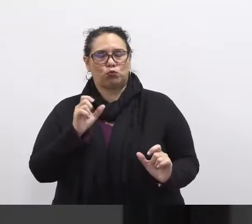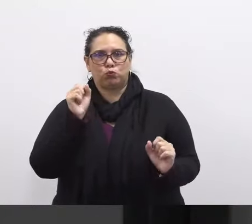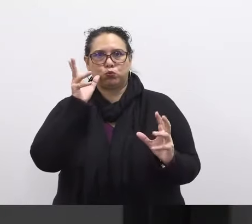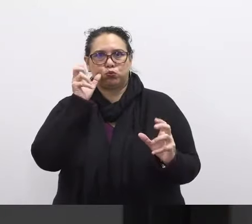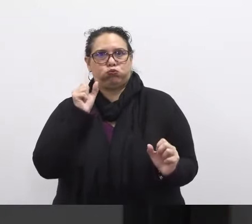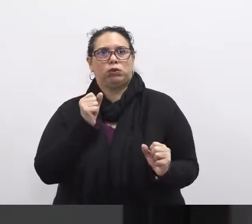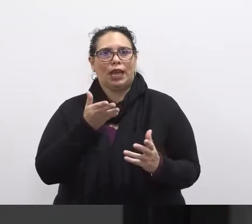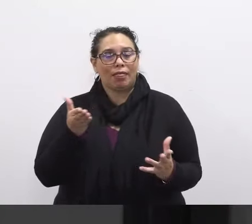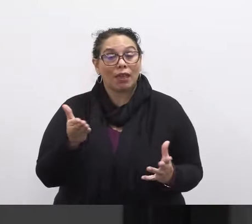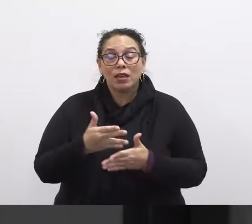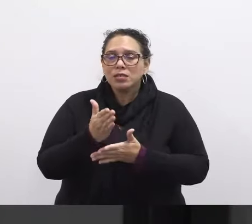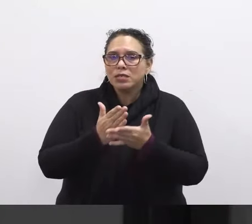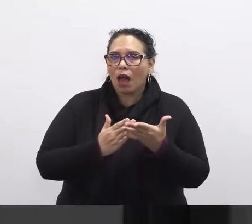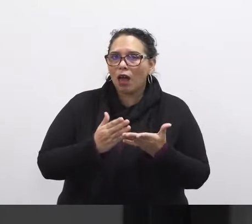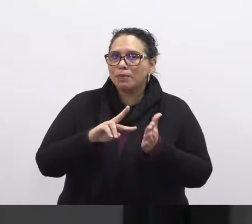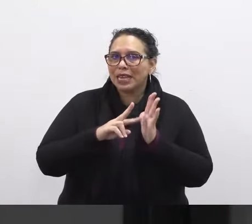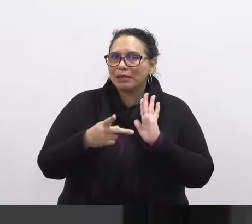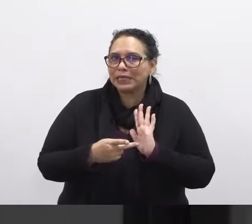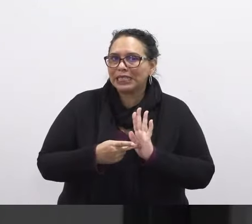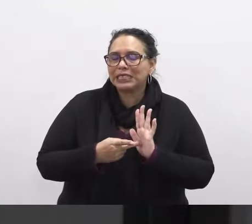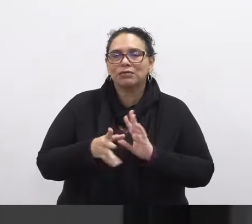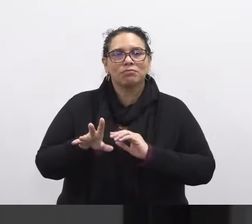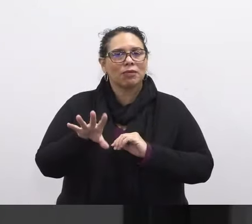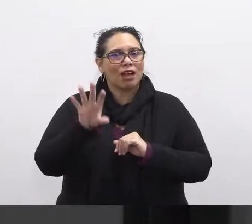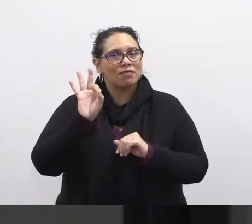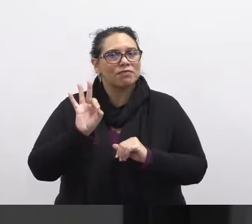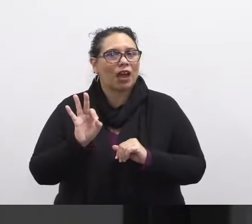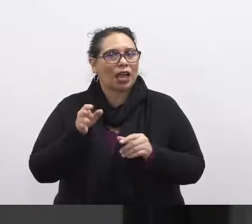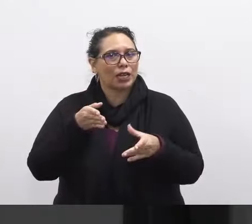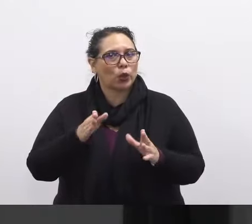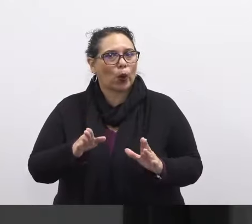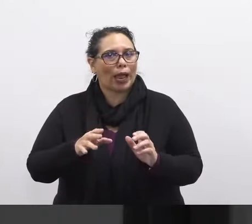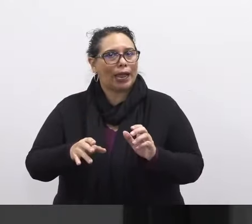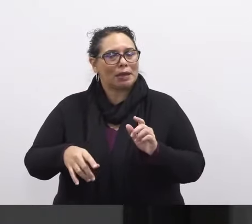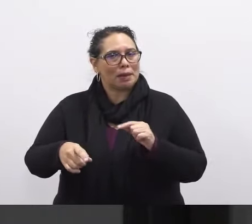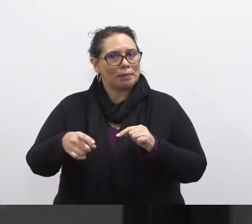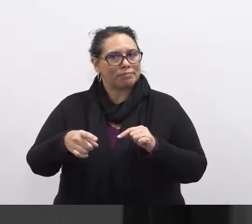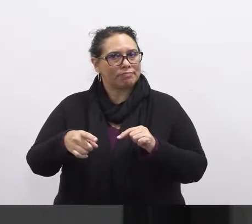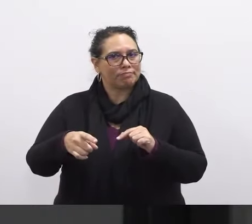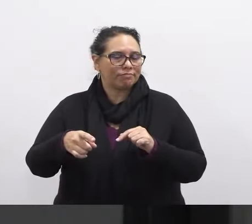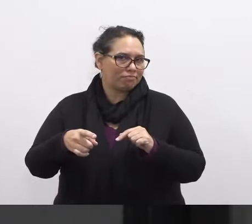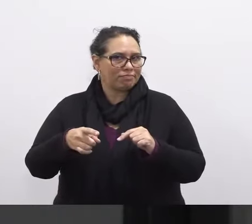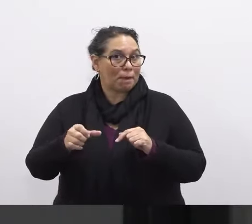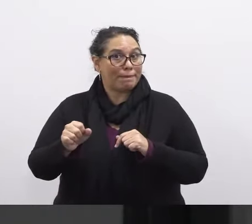For some that has meant simply finding their way back to a path towards graduation,